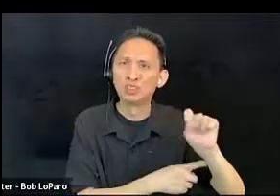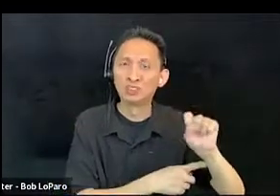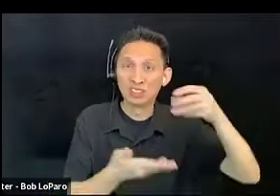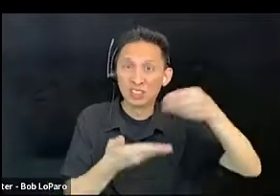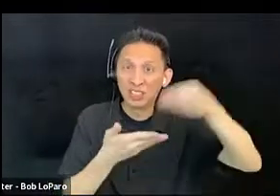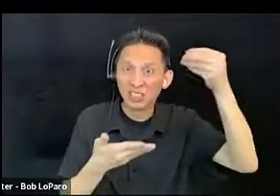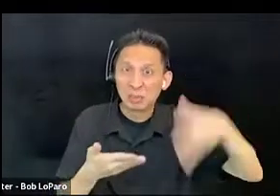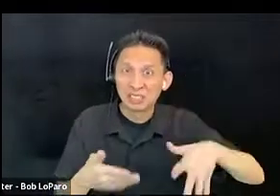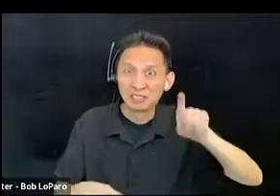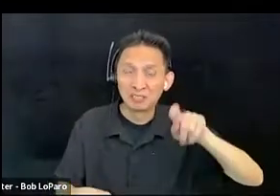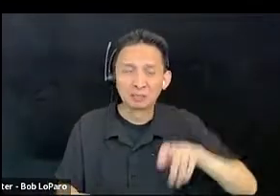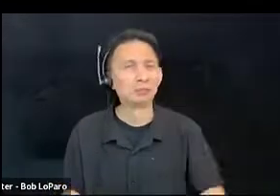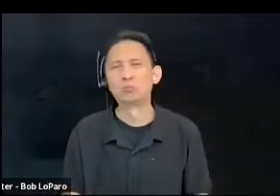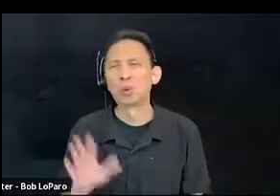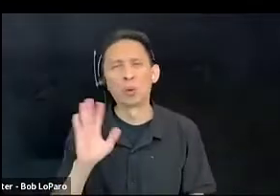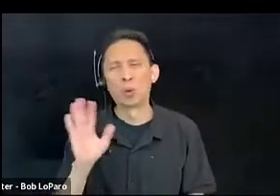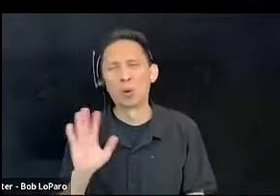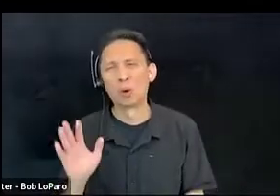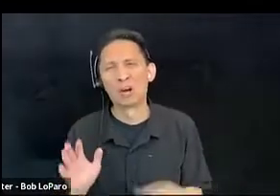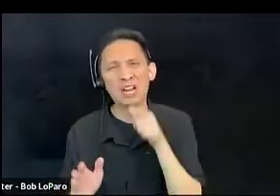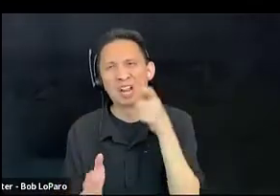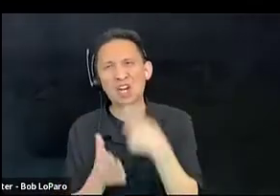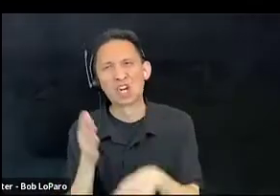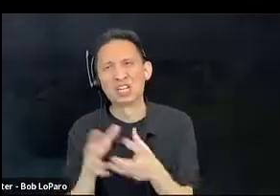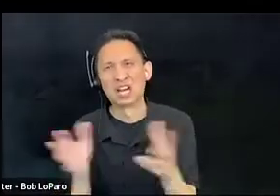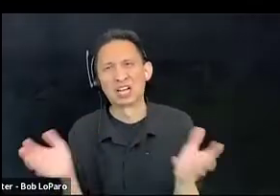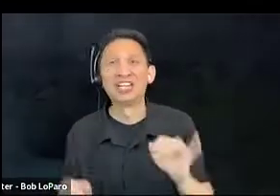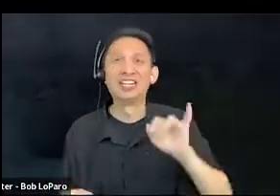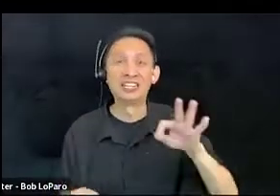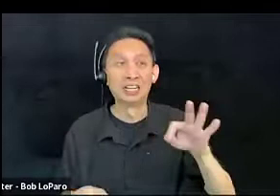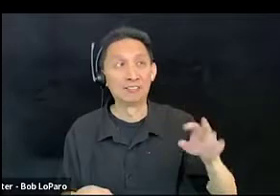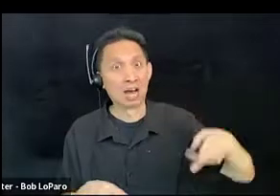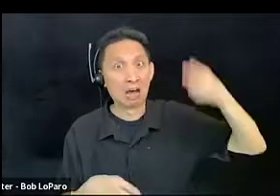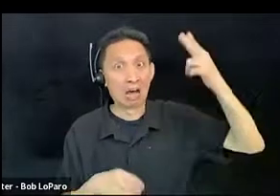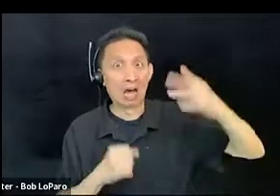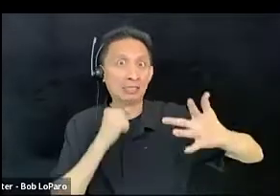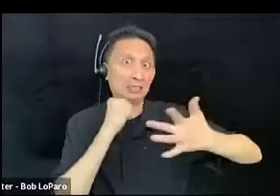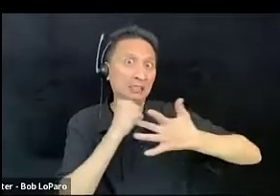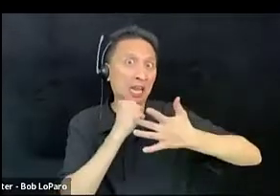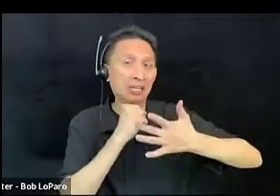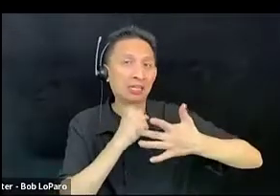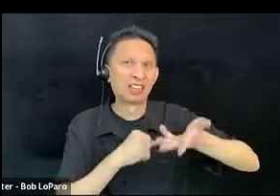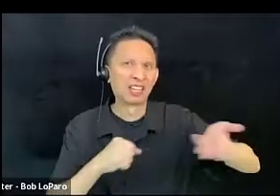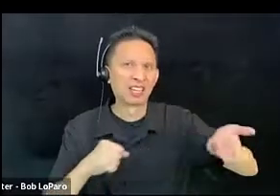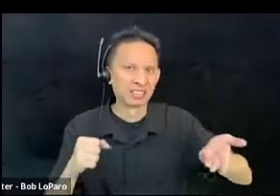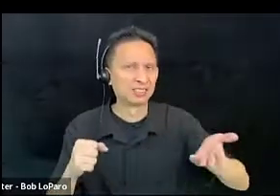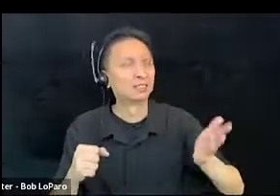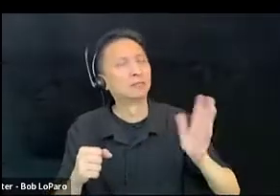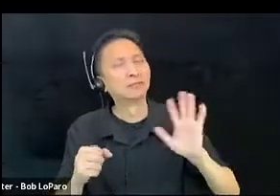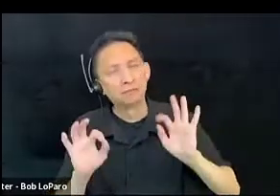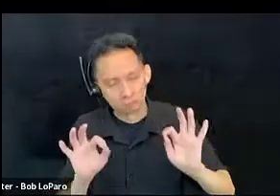the only thing that's expensive is like high tech devices, right? And if a child needs a high tech device,